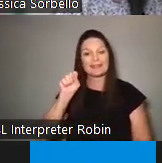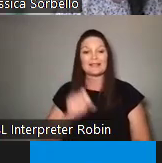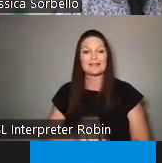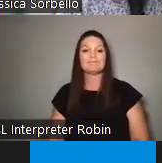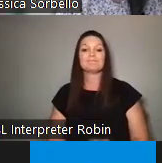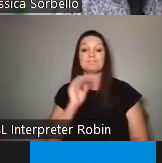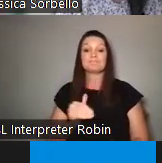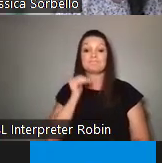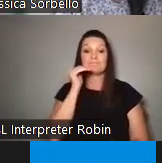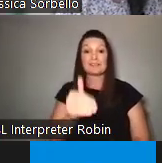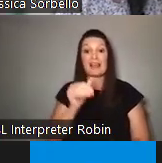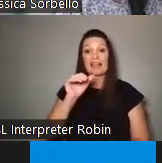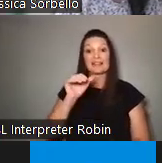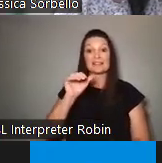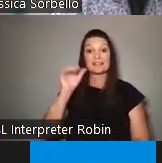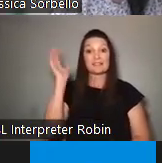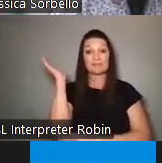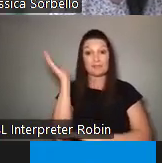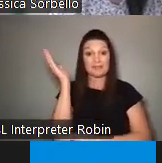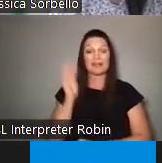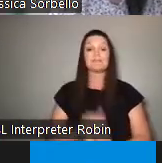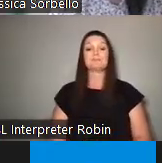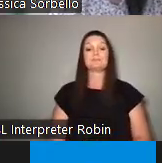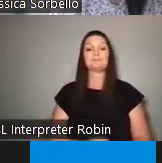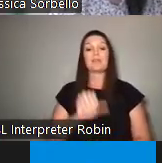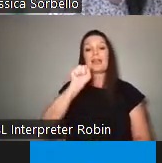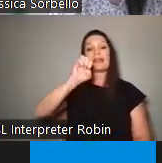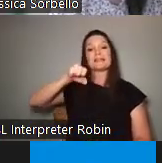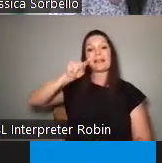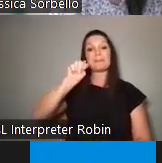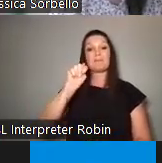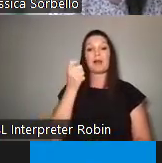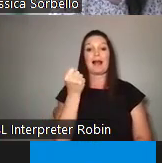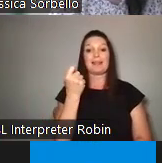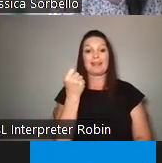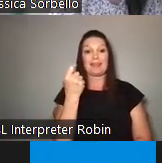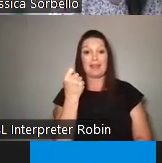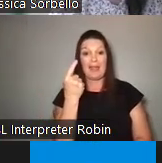with the office of New Americans. So stay tuned for more info on that. And, since we do not have any